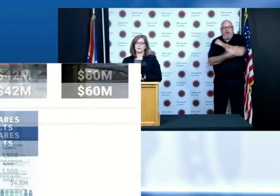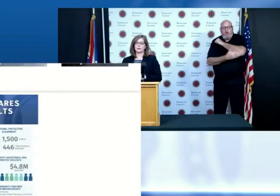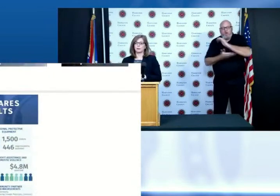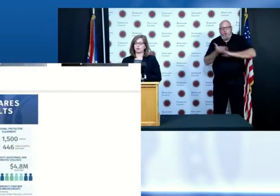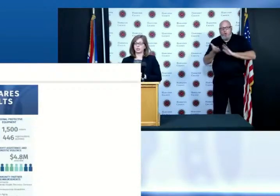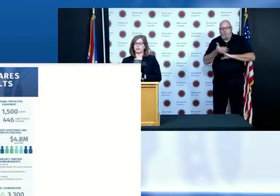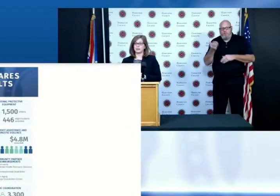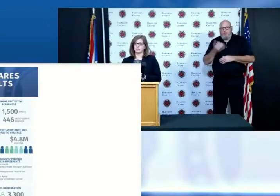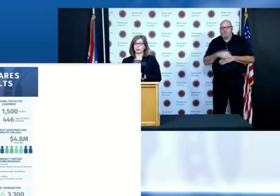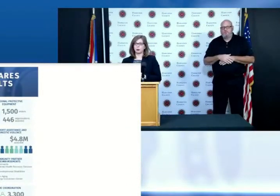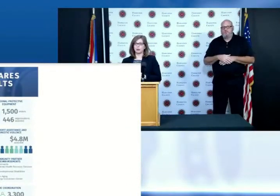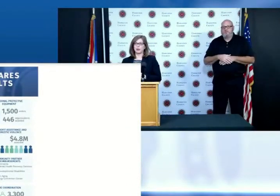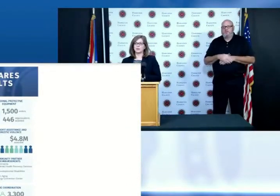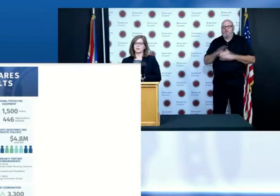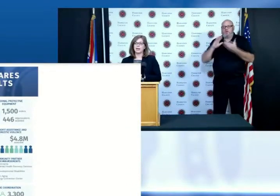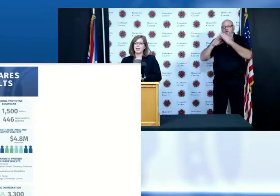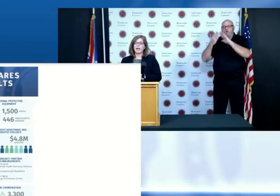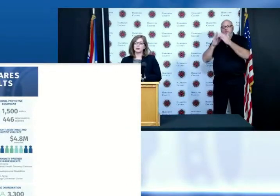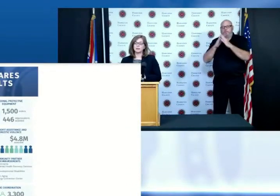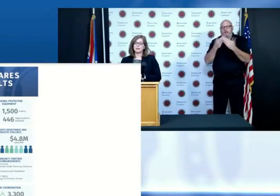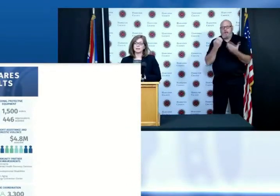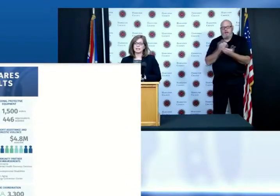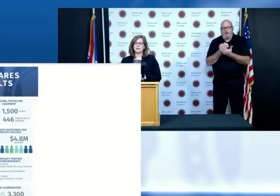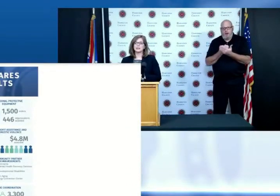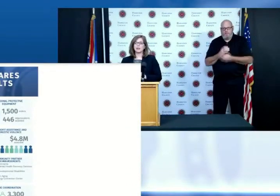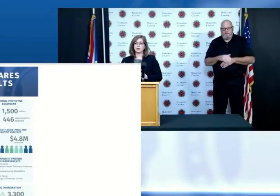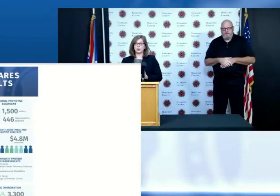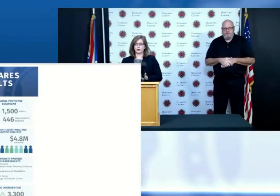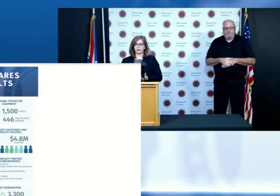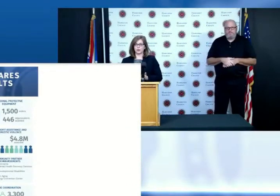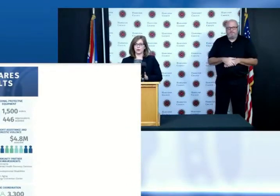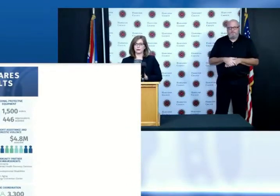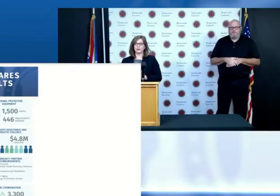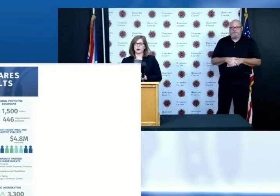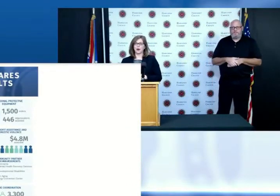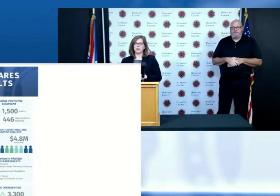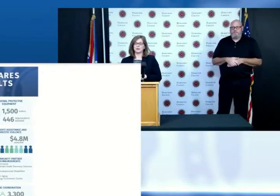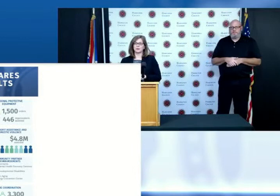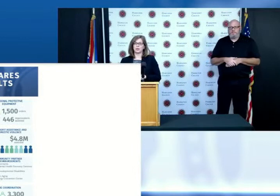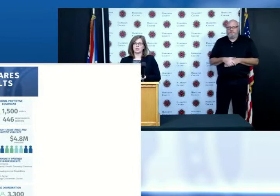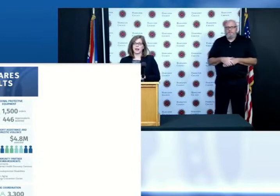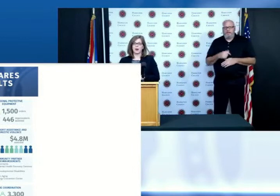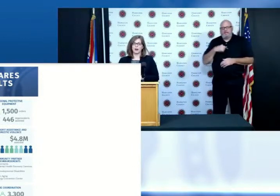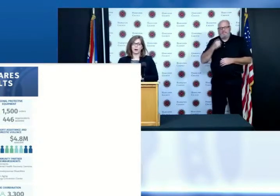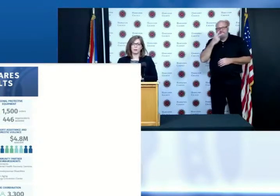leveraging existing programs and you can see some of those results are on the screen now I hope